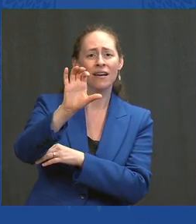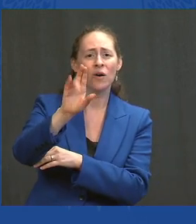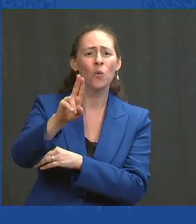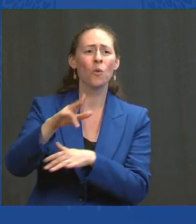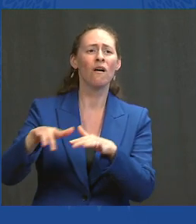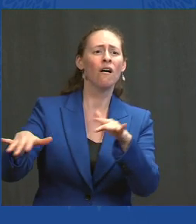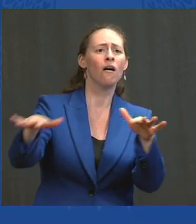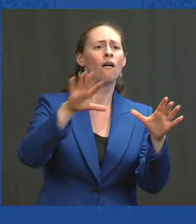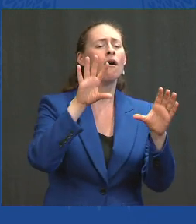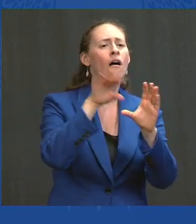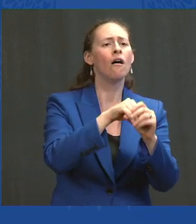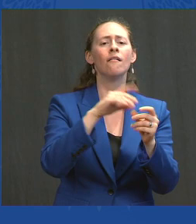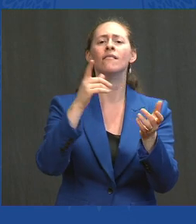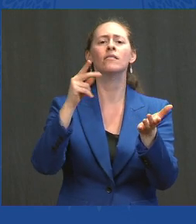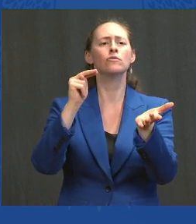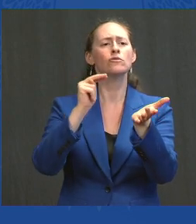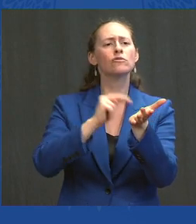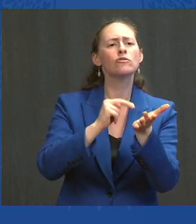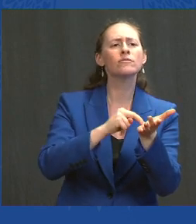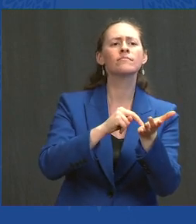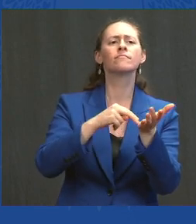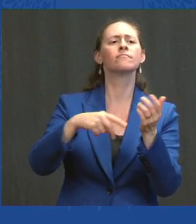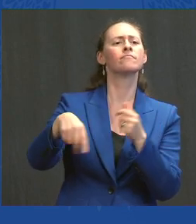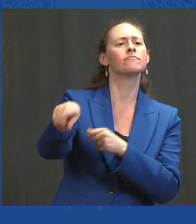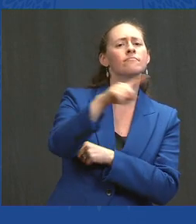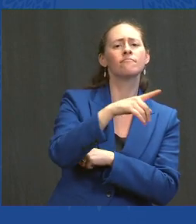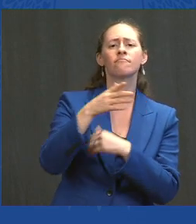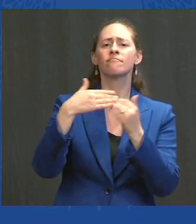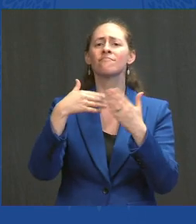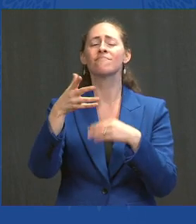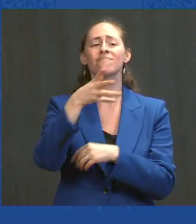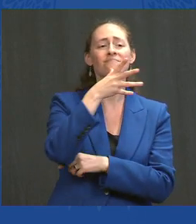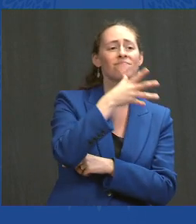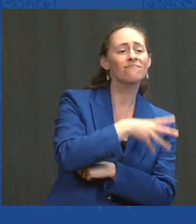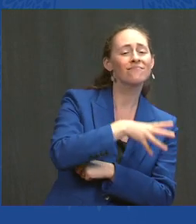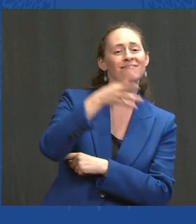Doctors let you live; nurses make you want to live. Make you want to live -- for real.